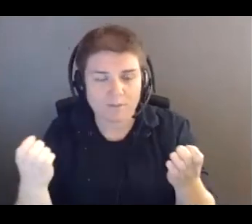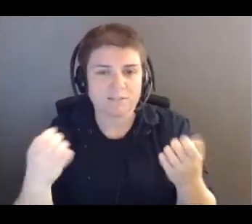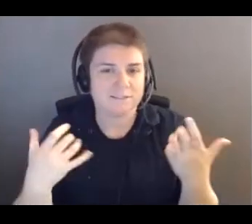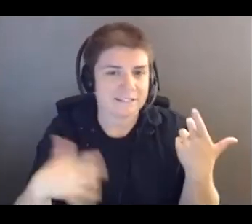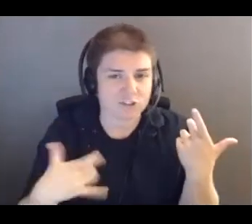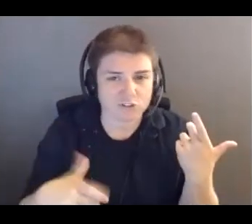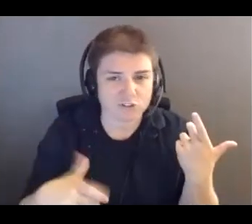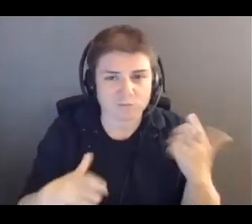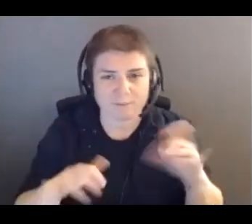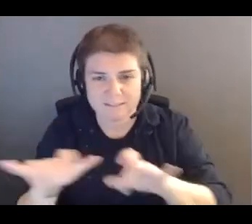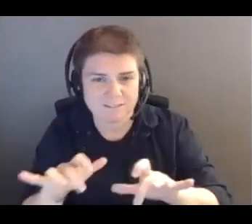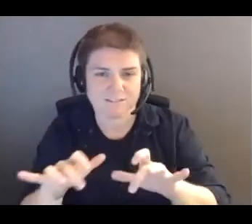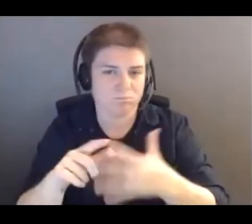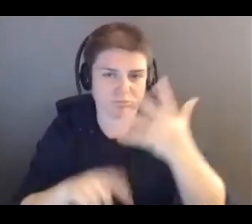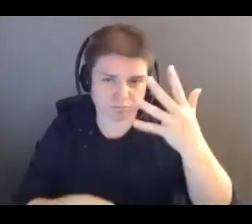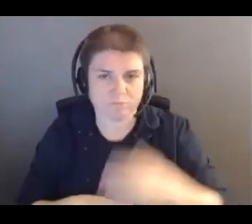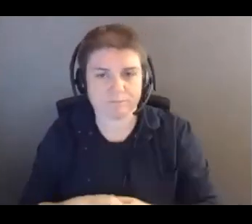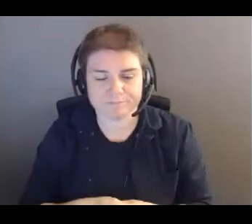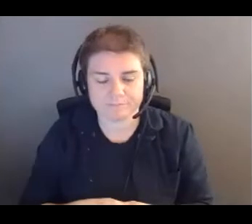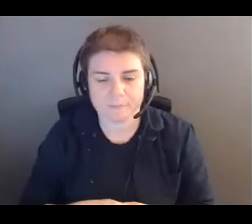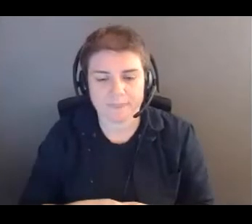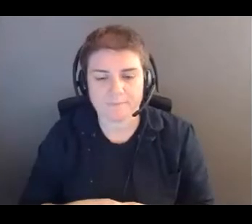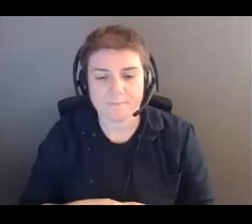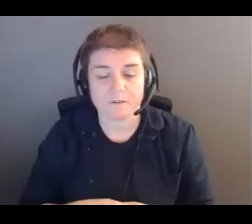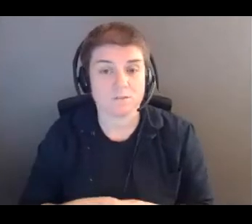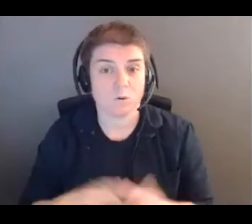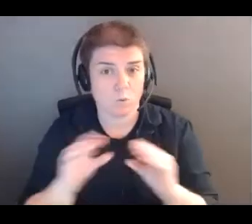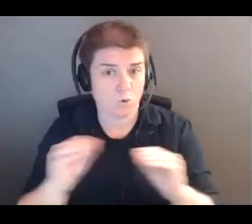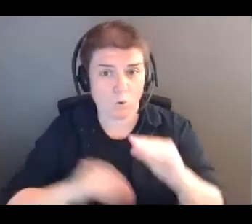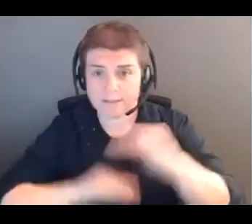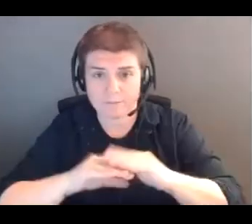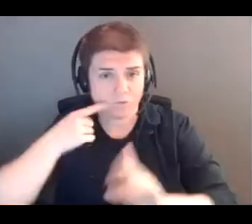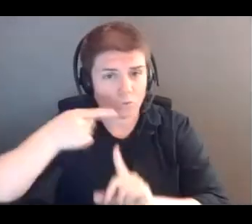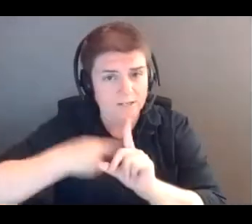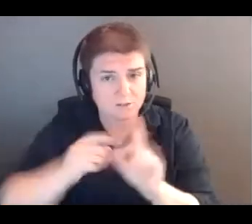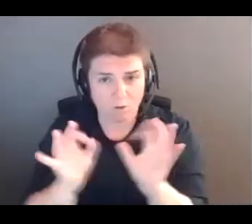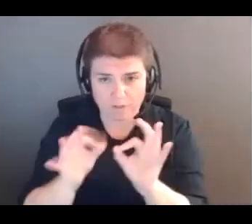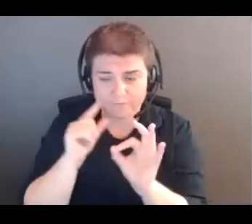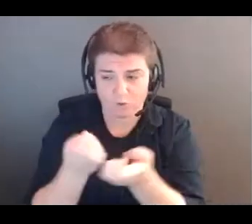forth. So, while there is no limit on rental costs for equipment, you may only invest up